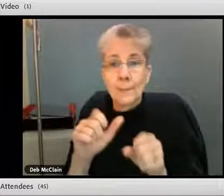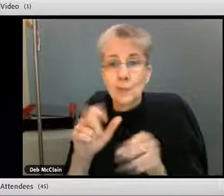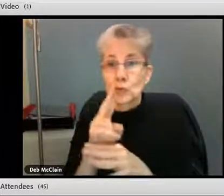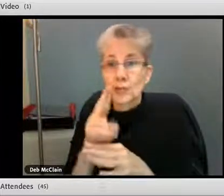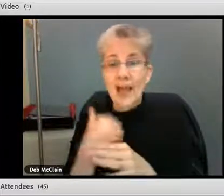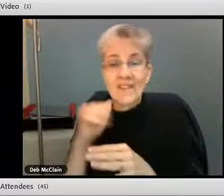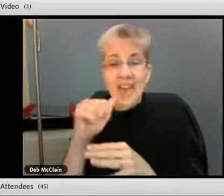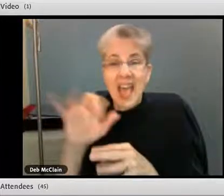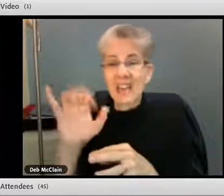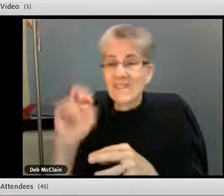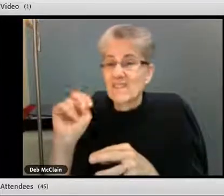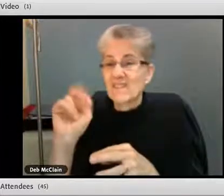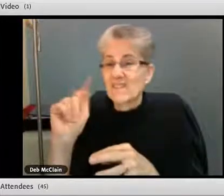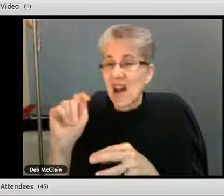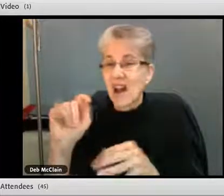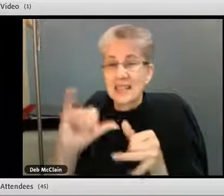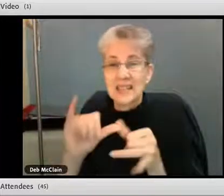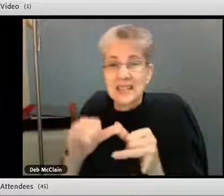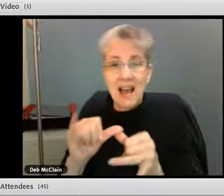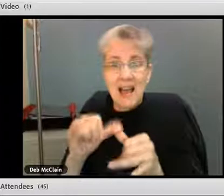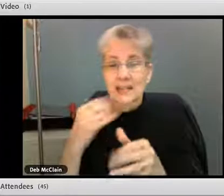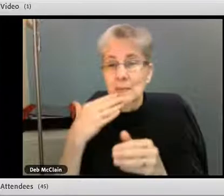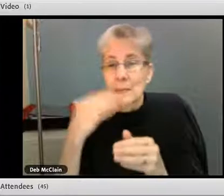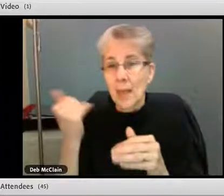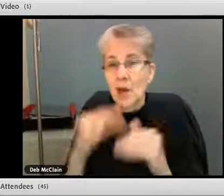than basic fonts that come with your computer.